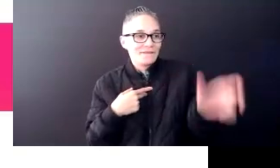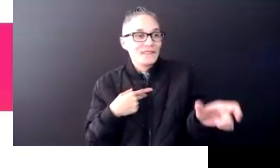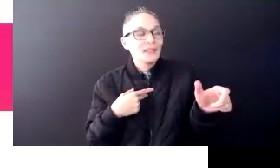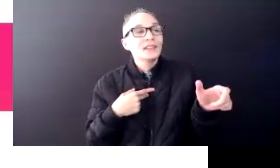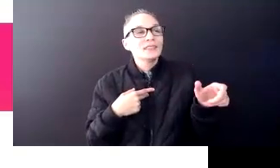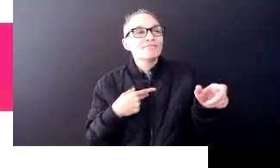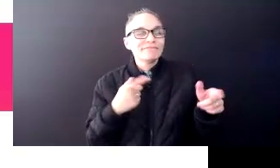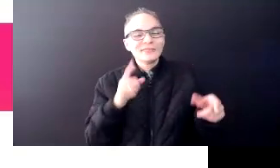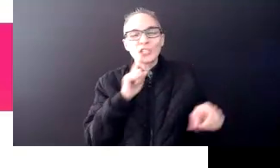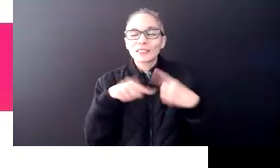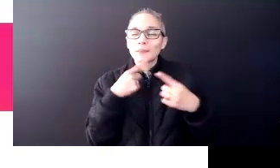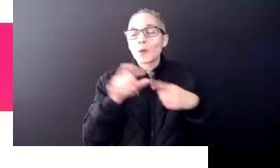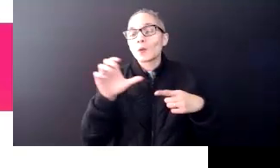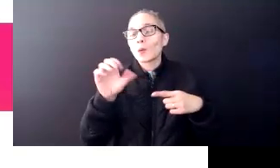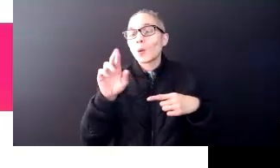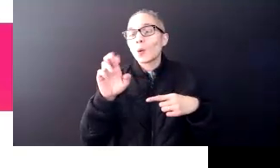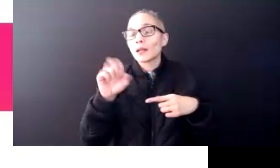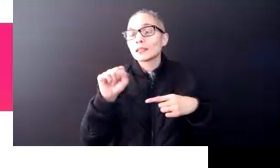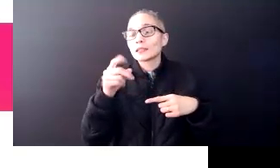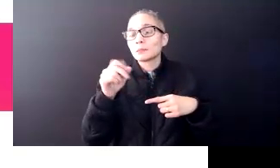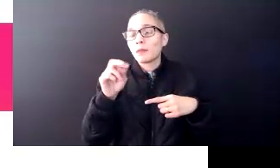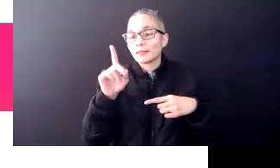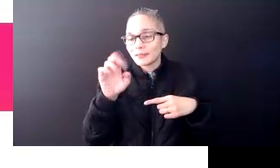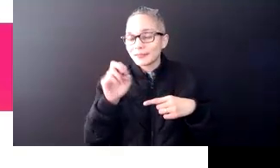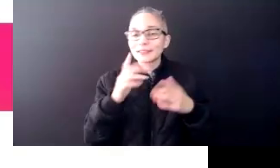of a correspondence course, auto graded quizzes, video lectures, weekly